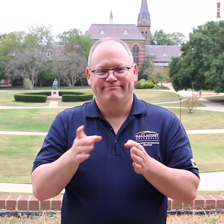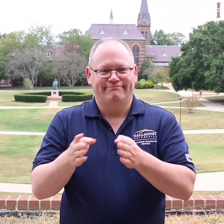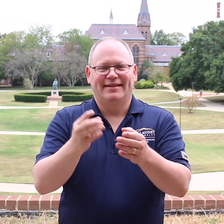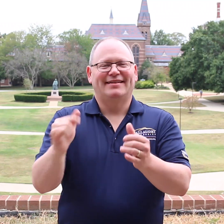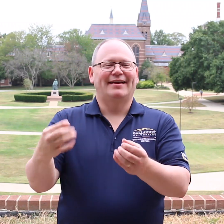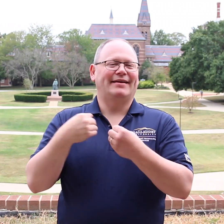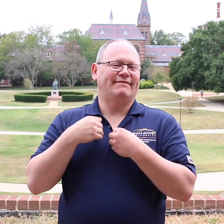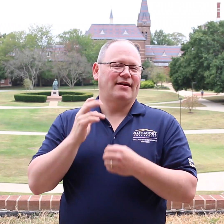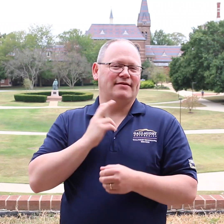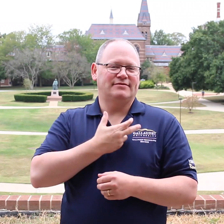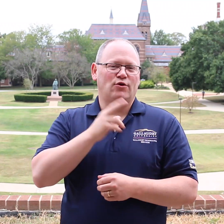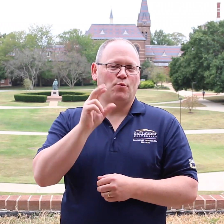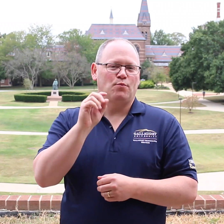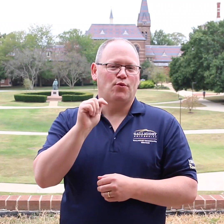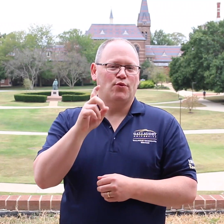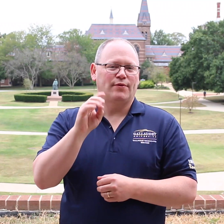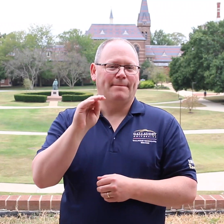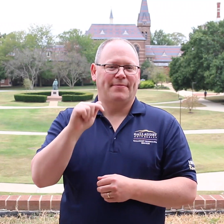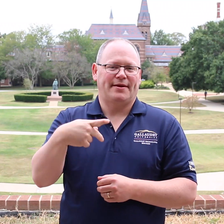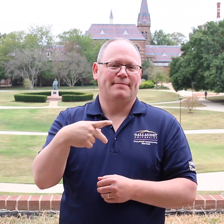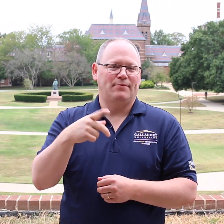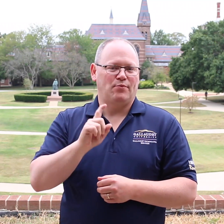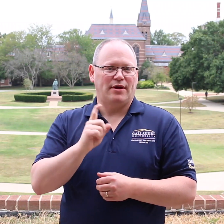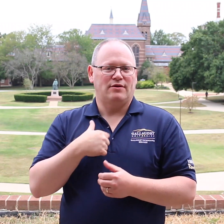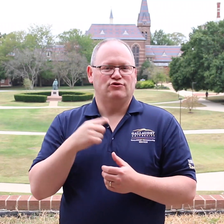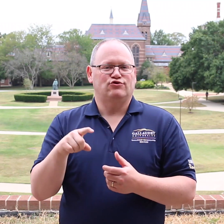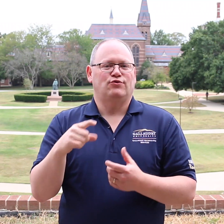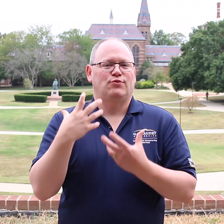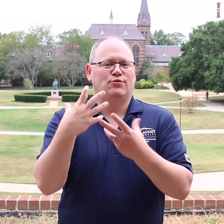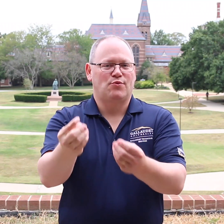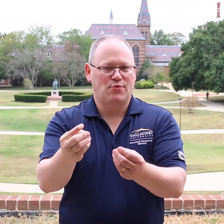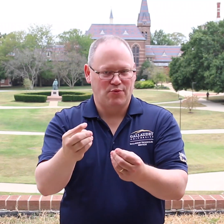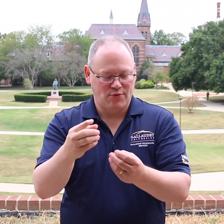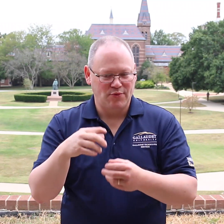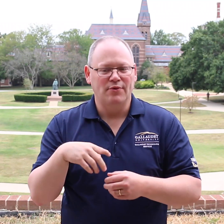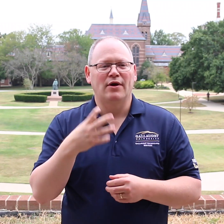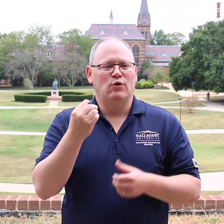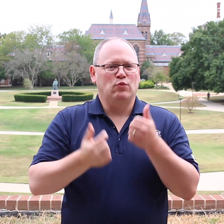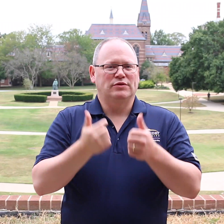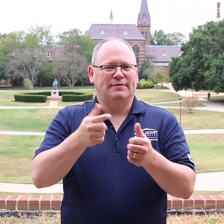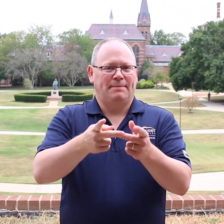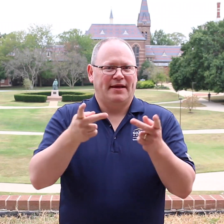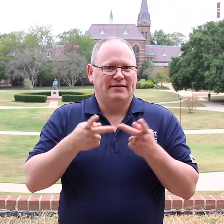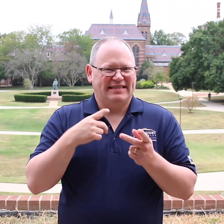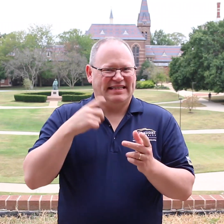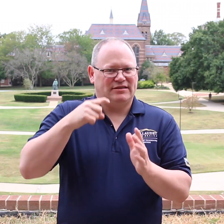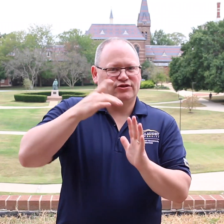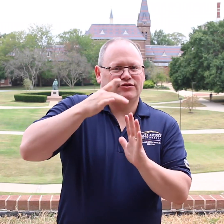our journey to make sure we get the best experience on our roadmap and knowing where we should go,